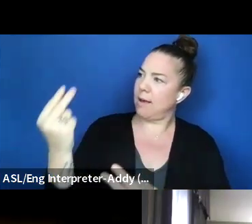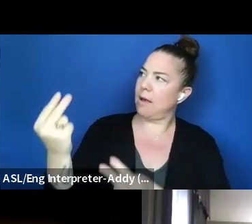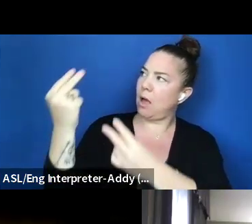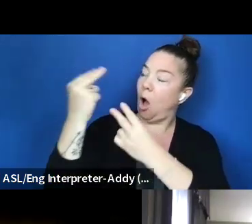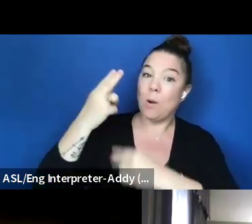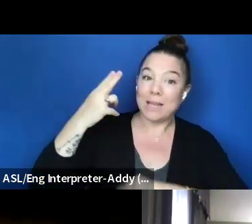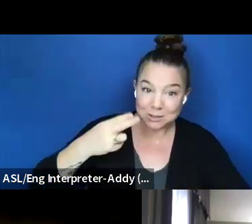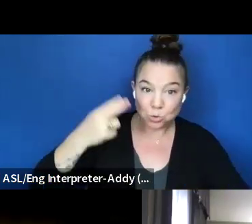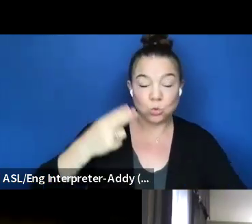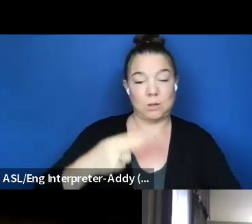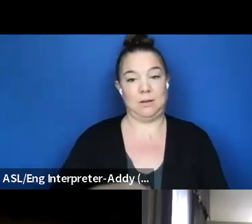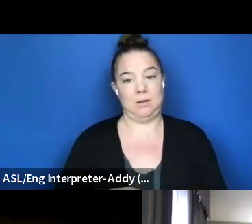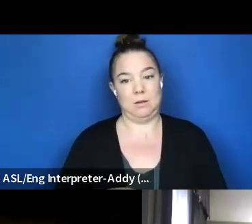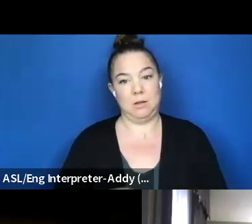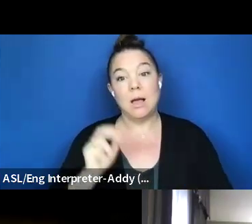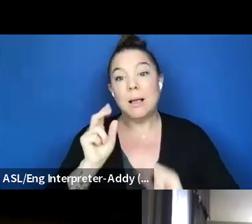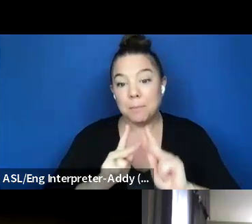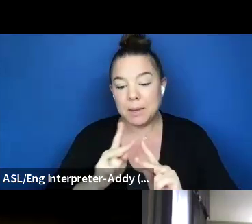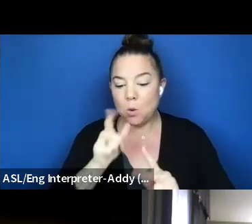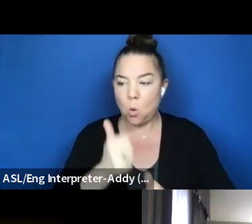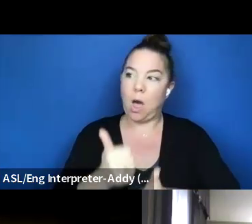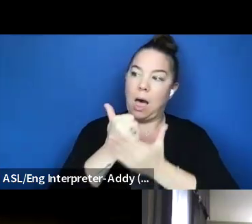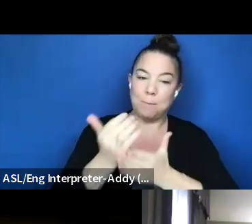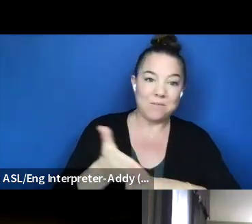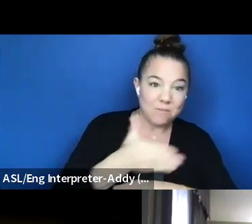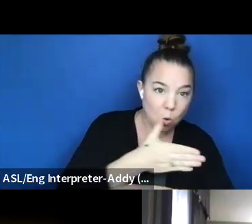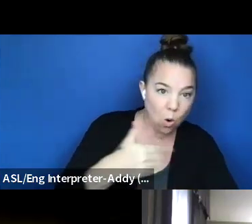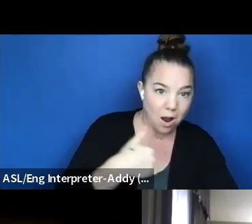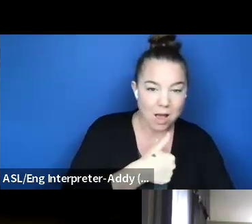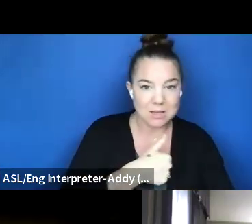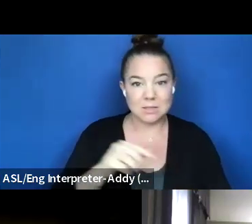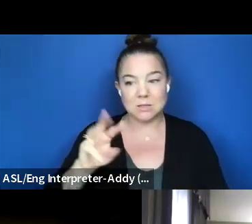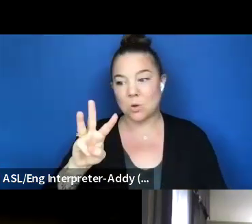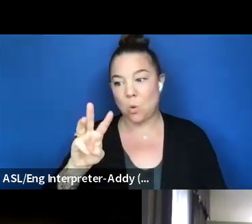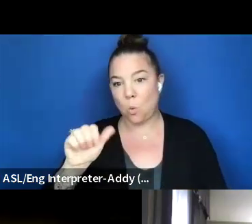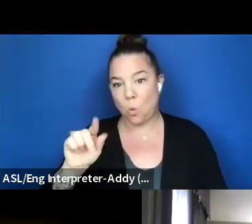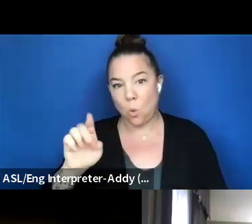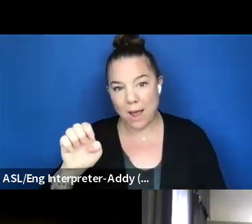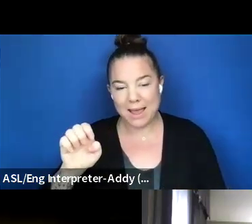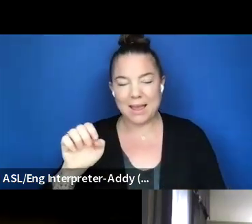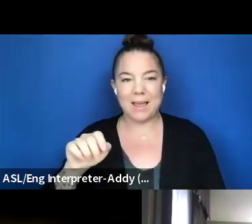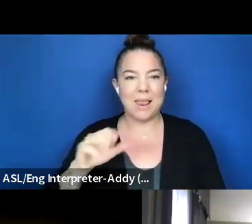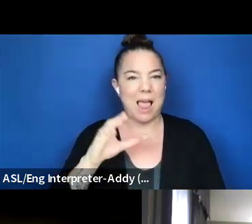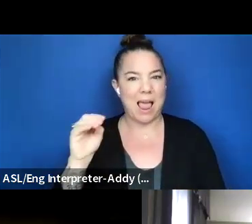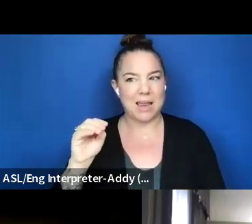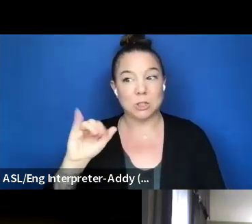Don Posh: the people that Wade Blank and and everybody else that Judy human.